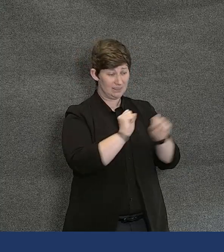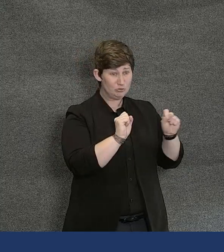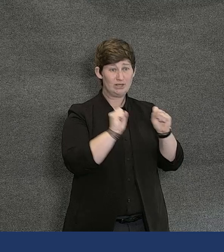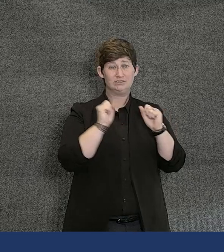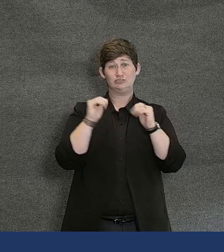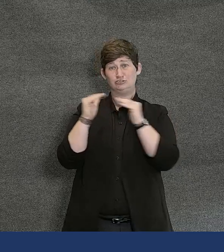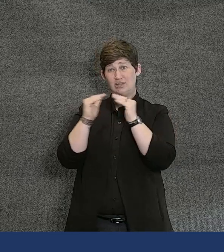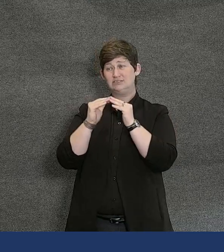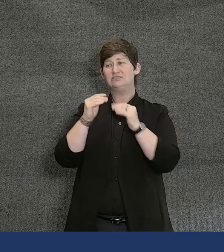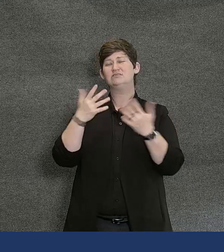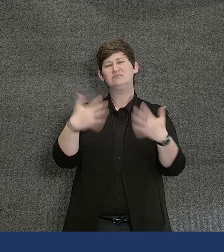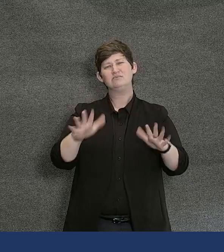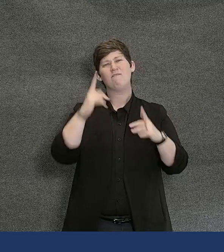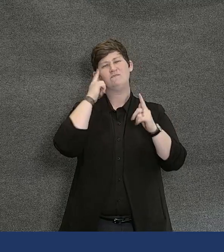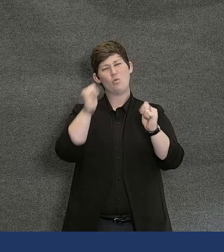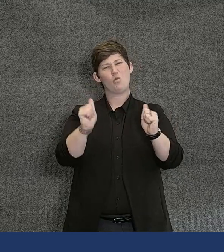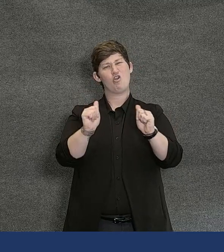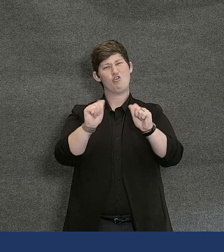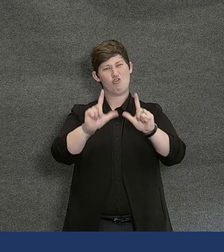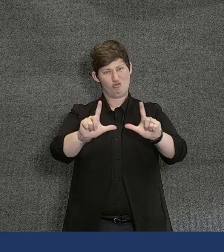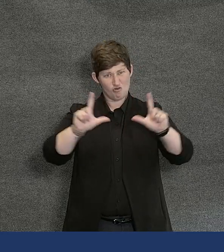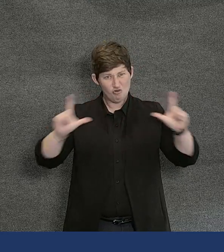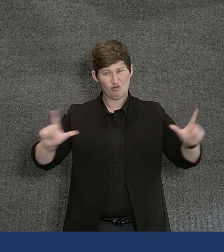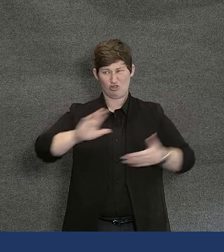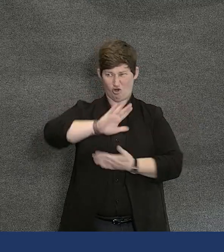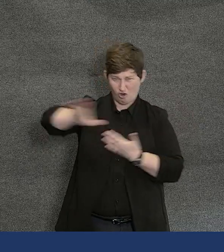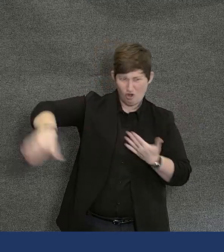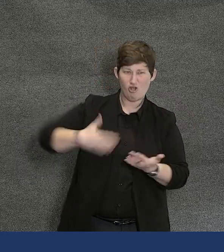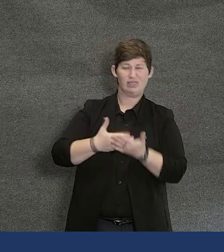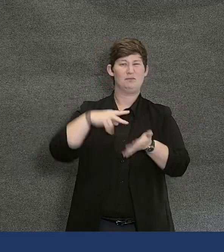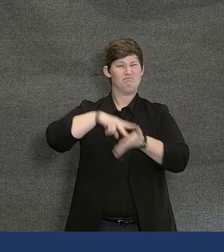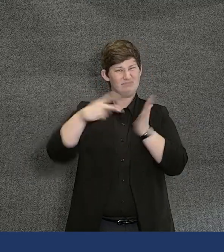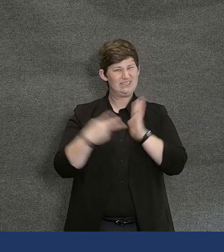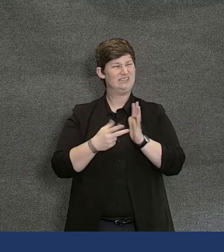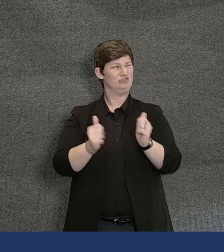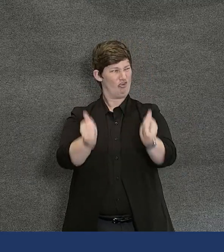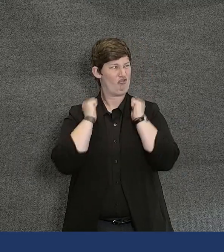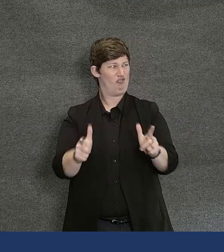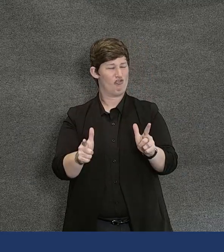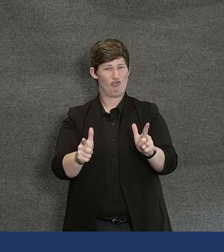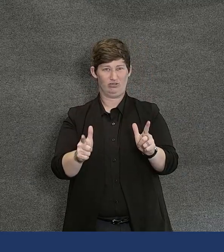And so this is an idea that we cannot just state, and it is. We got to fight for it and establish it